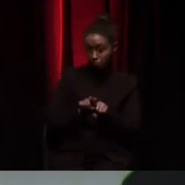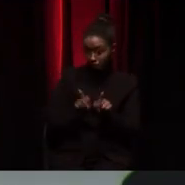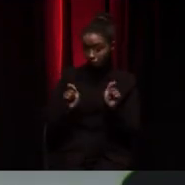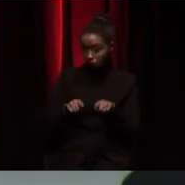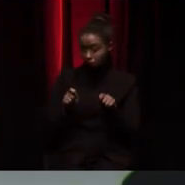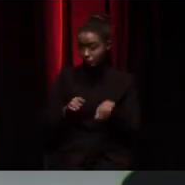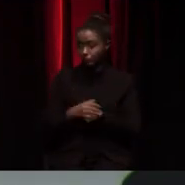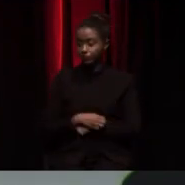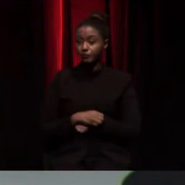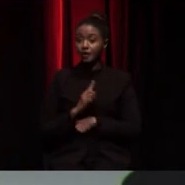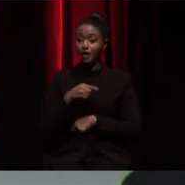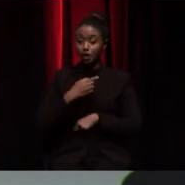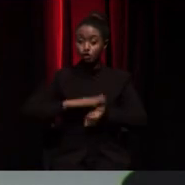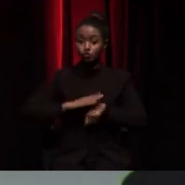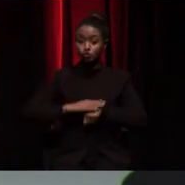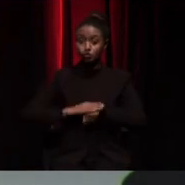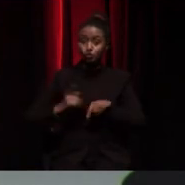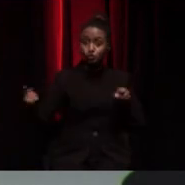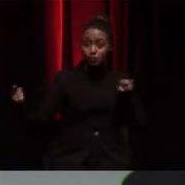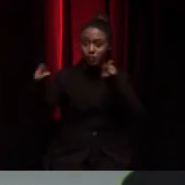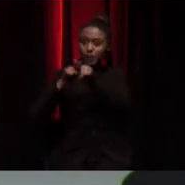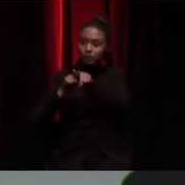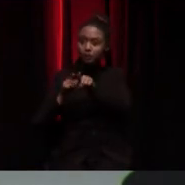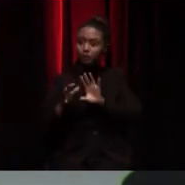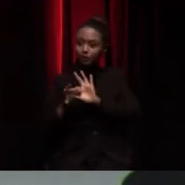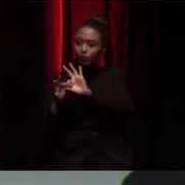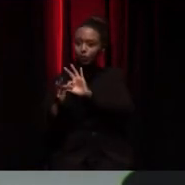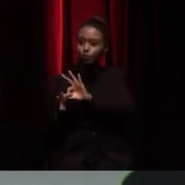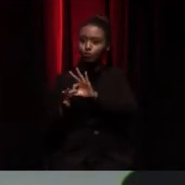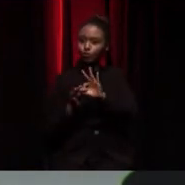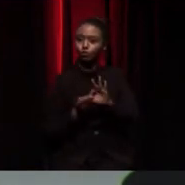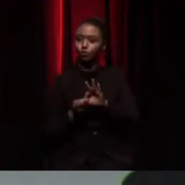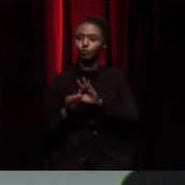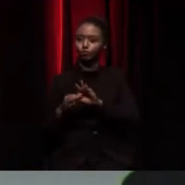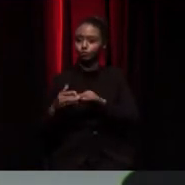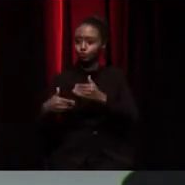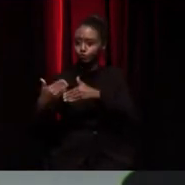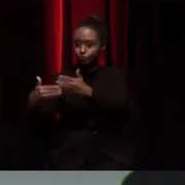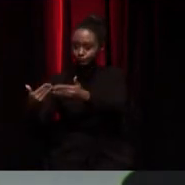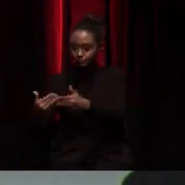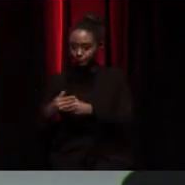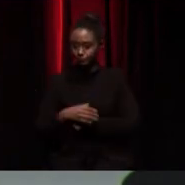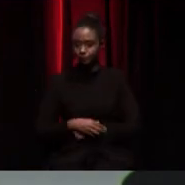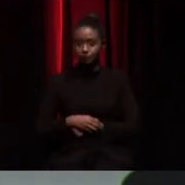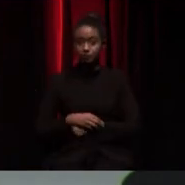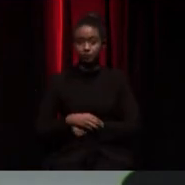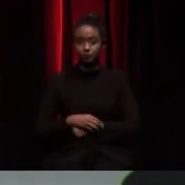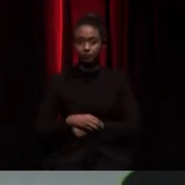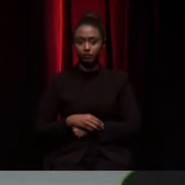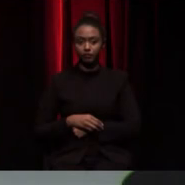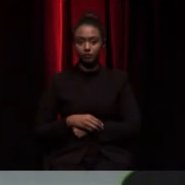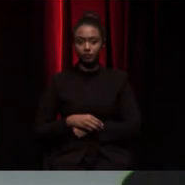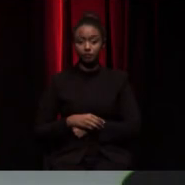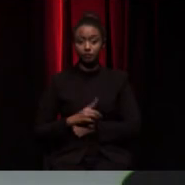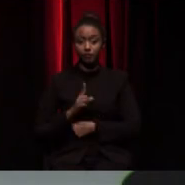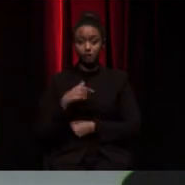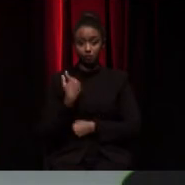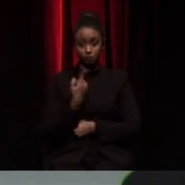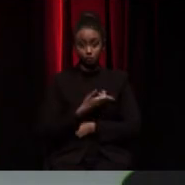or we can develop content specific for them, too. We have models that are...